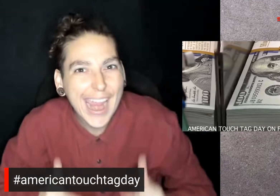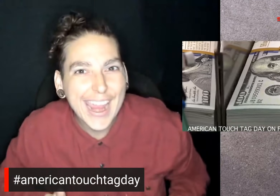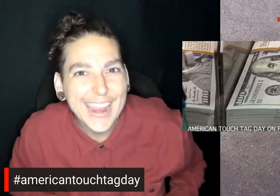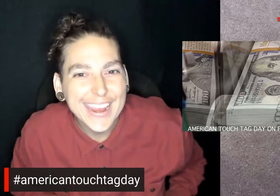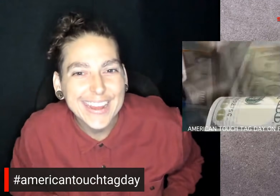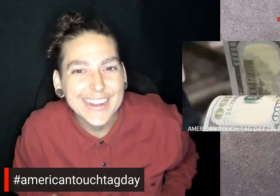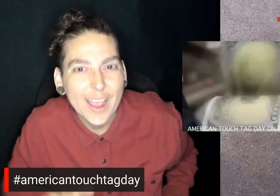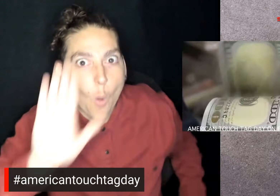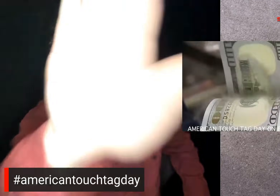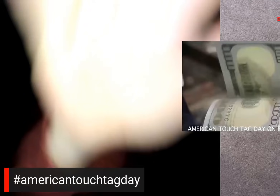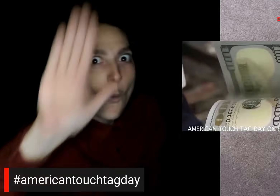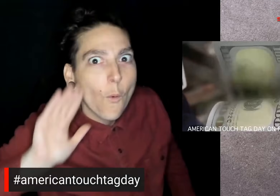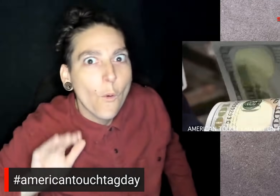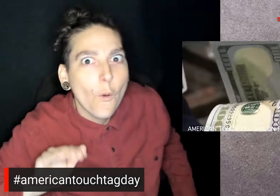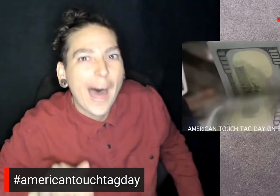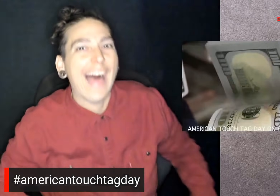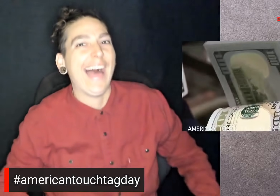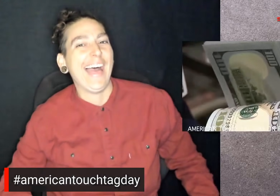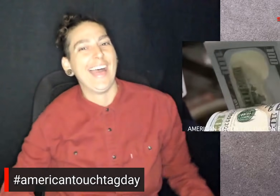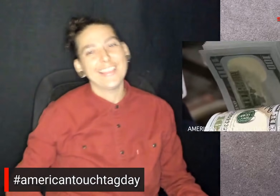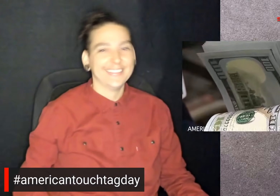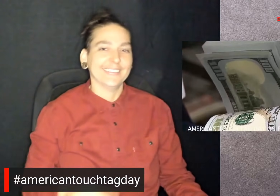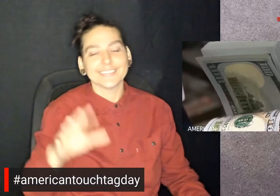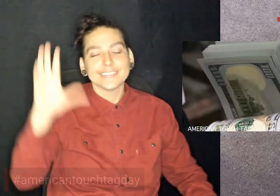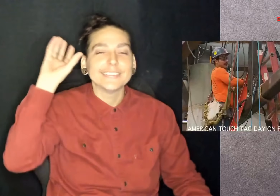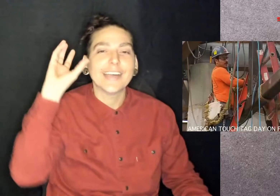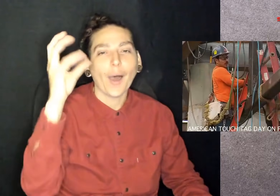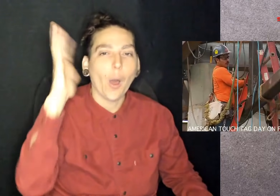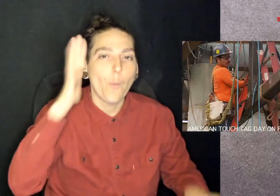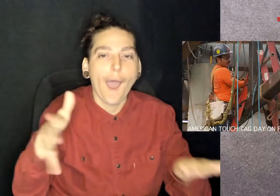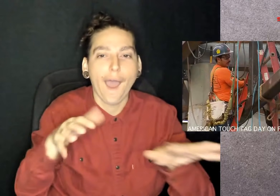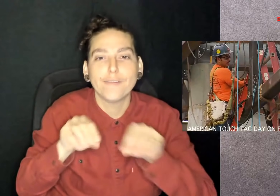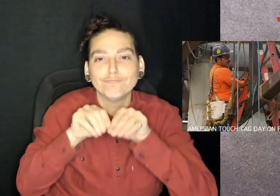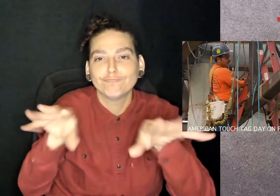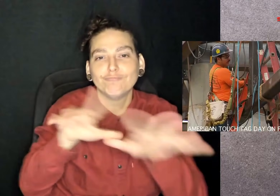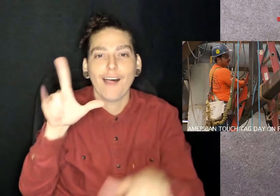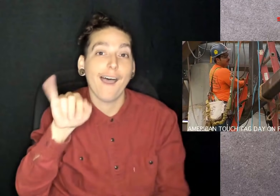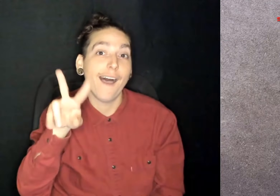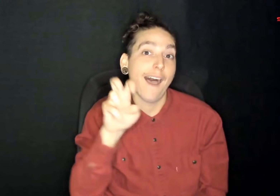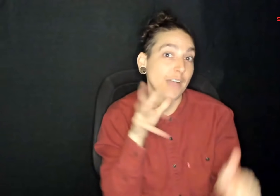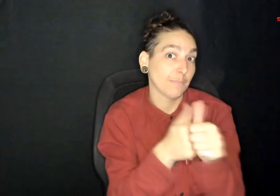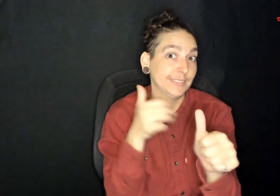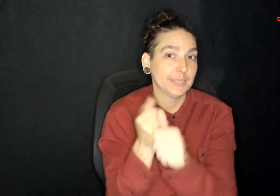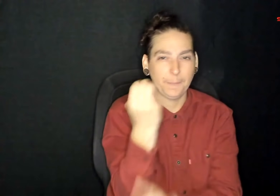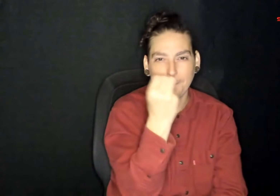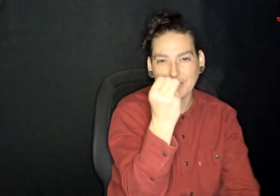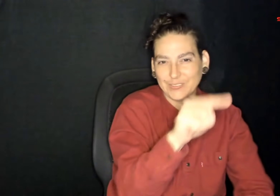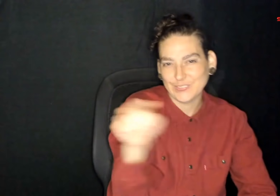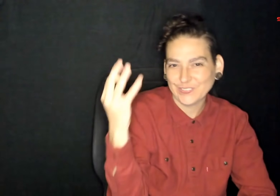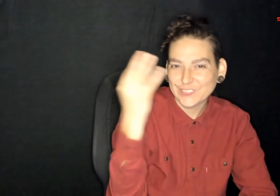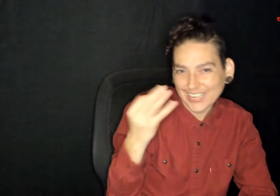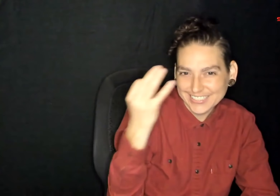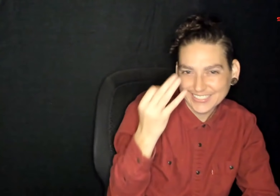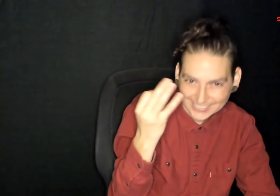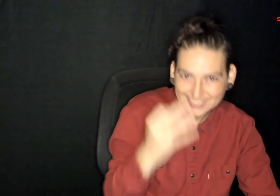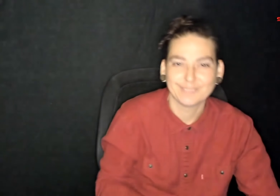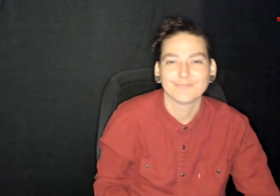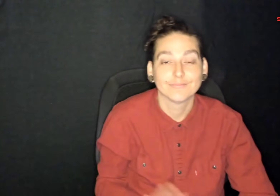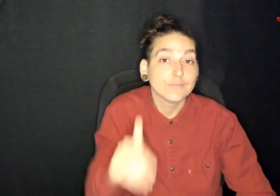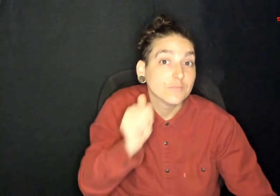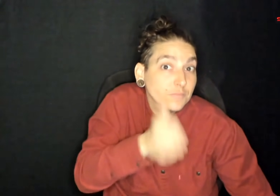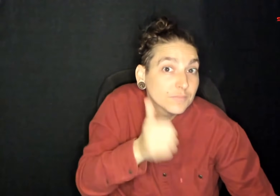Sign1News will be broadcasting live updates Monday through Friday then this Saturday at